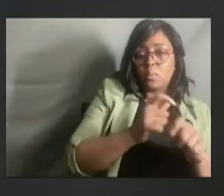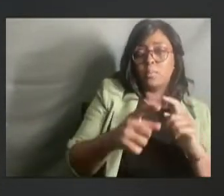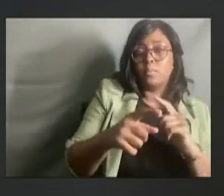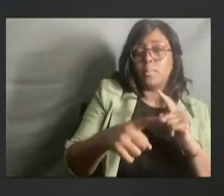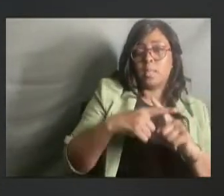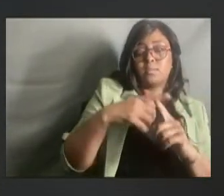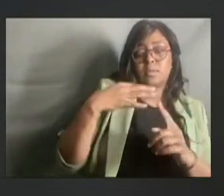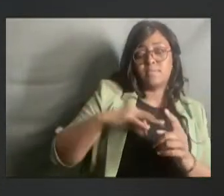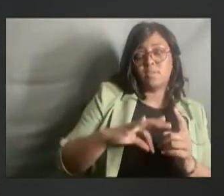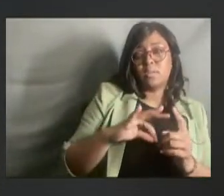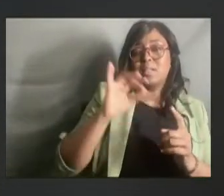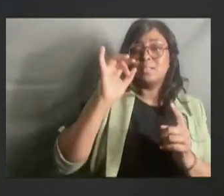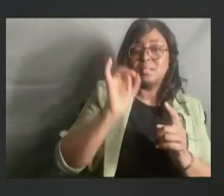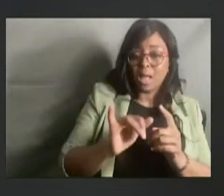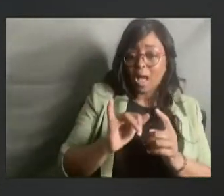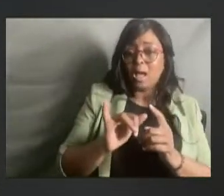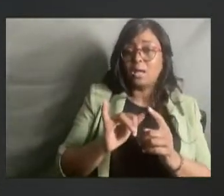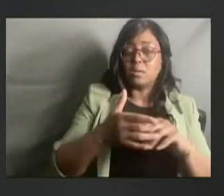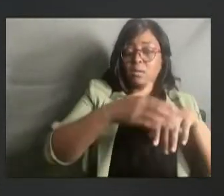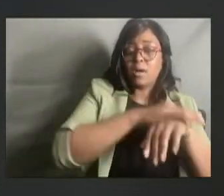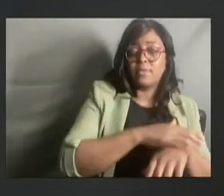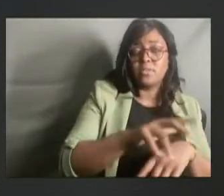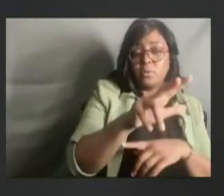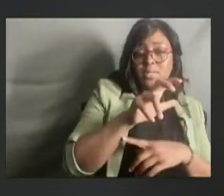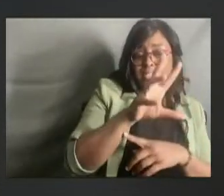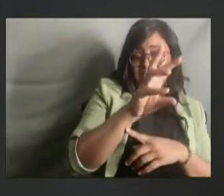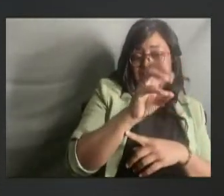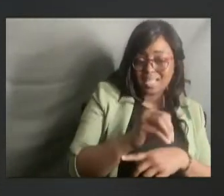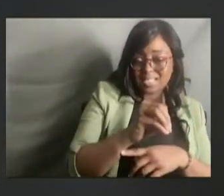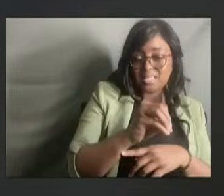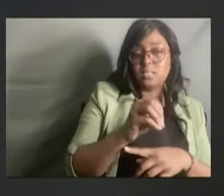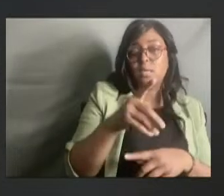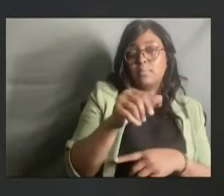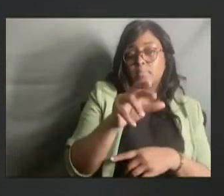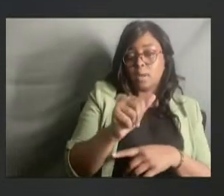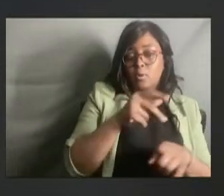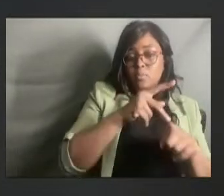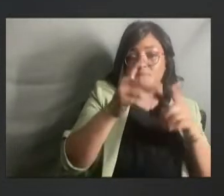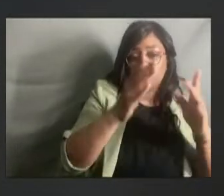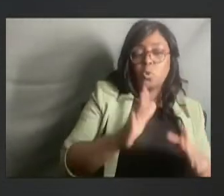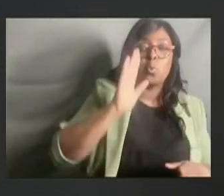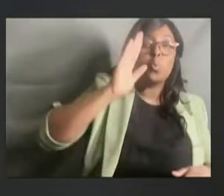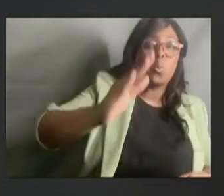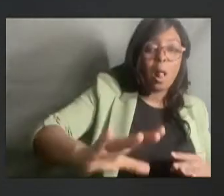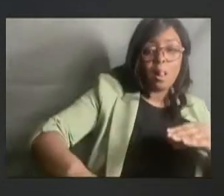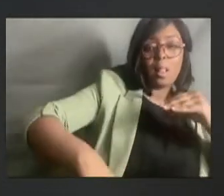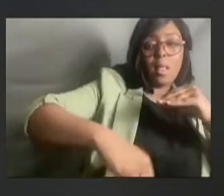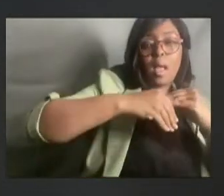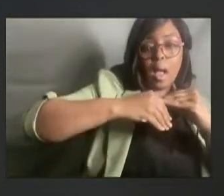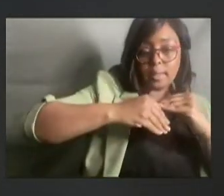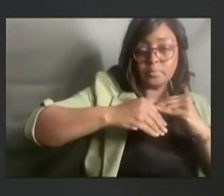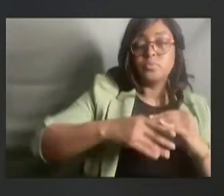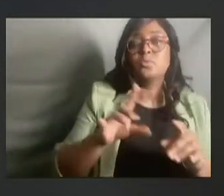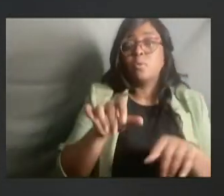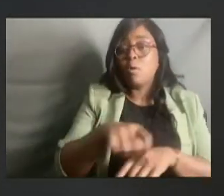many of those positions to full time with benefits. And that